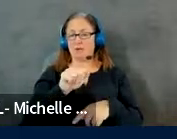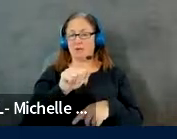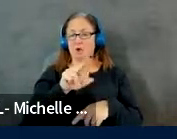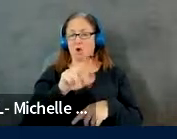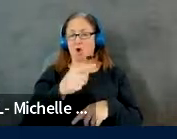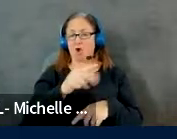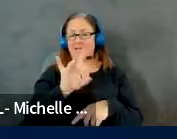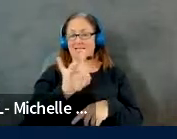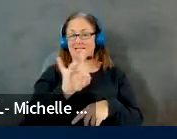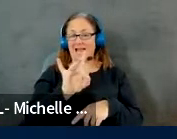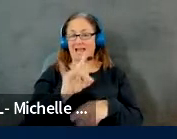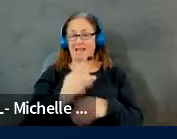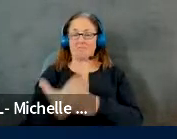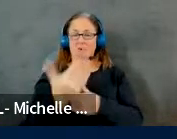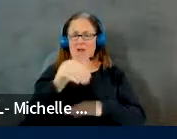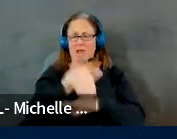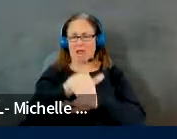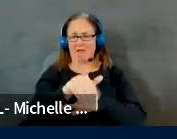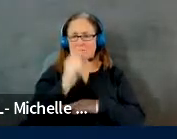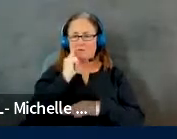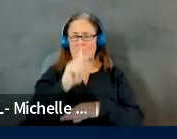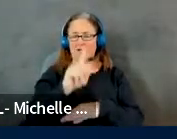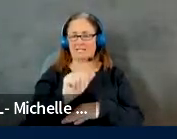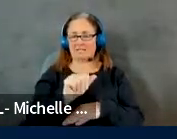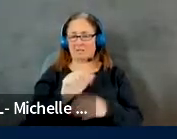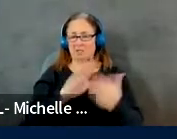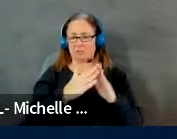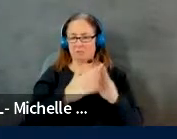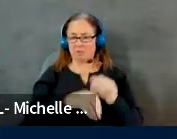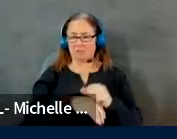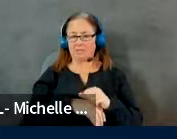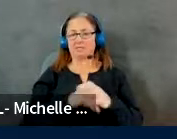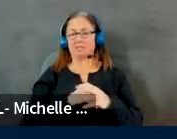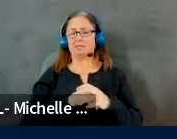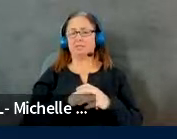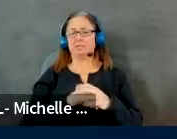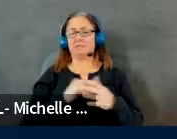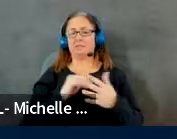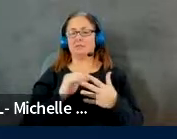a.m. and p.m. session for the disability community. And then at the end of August on